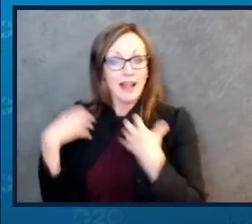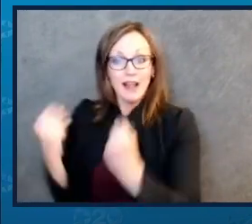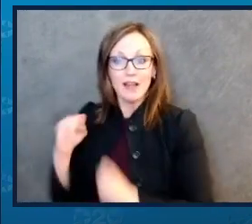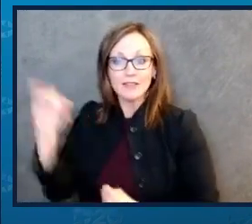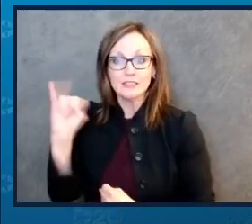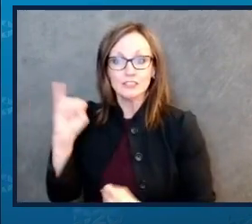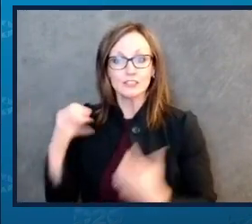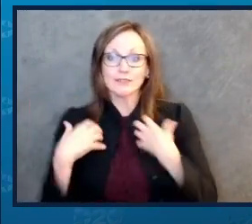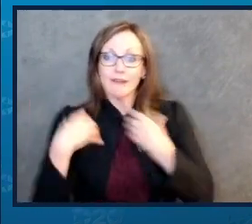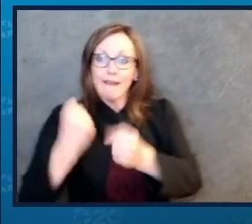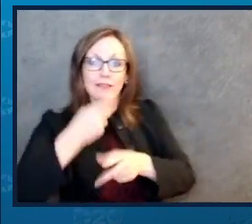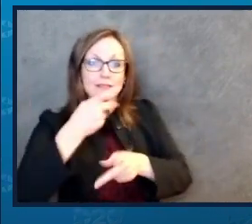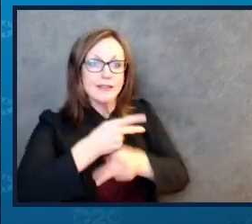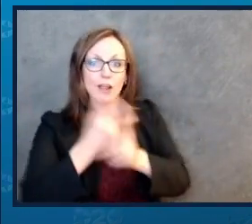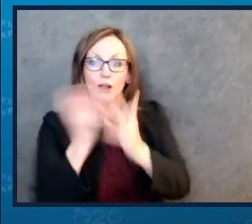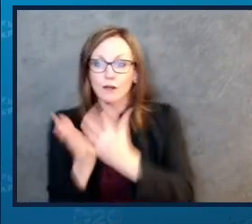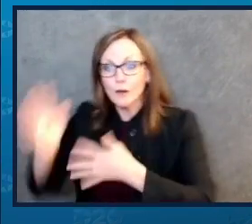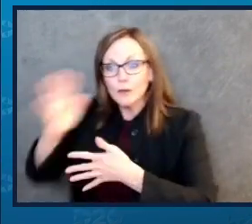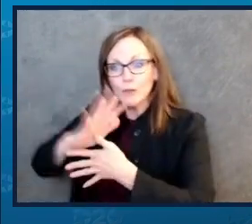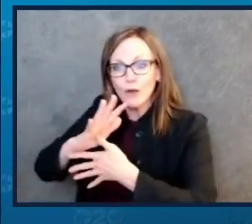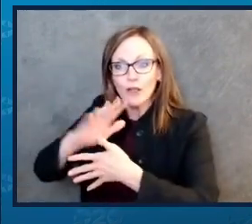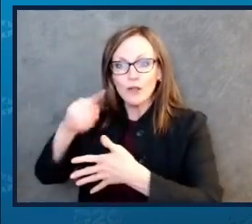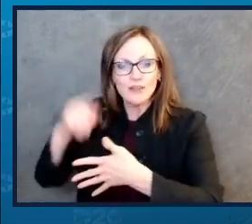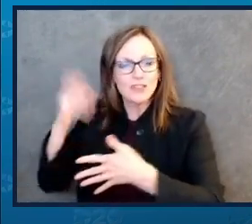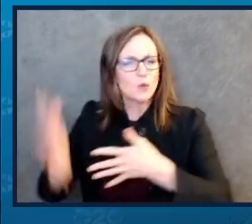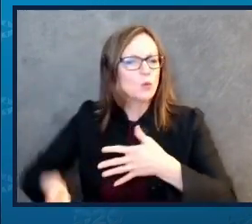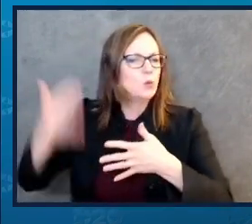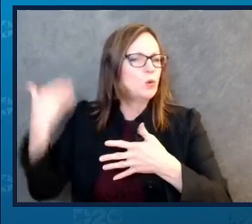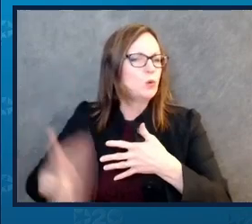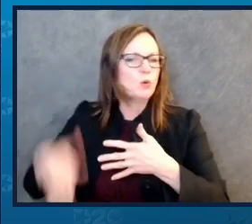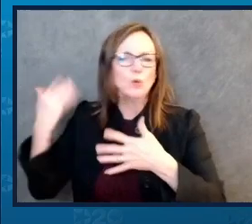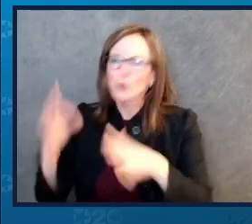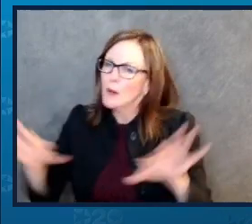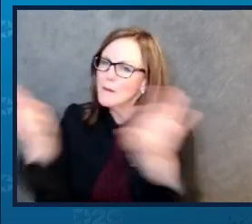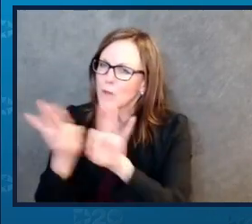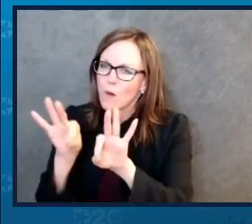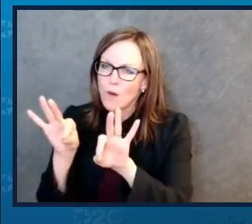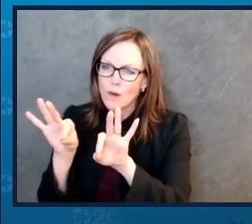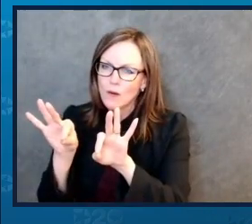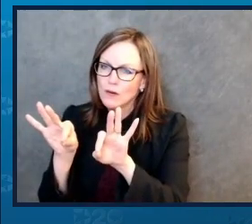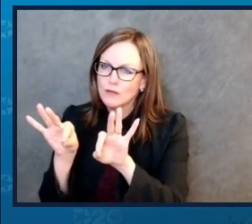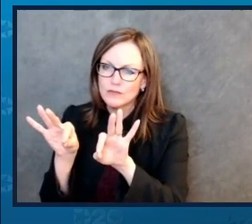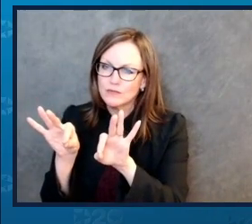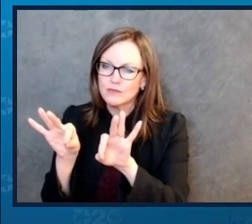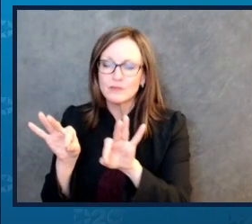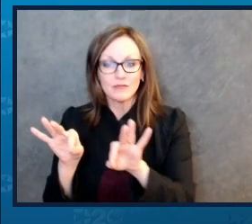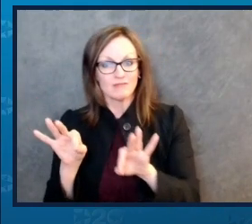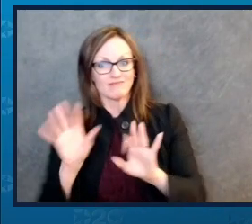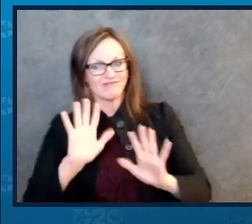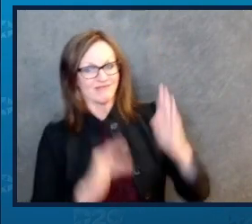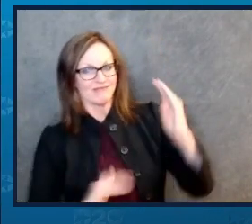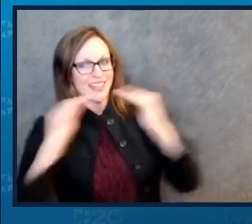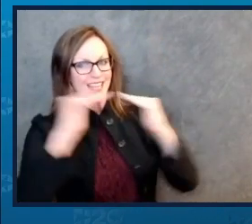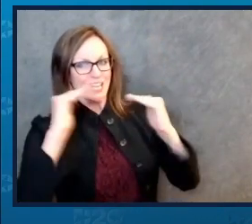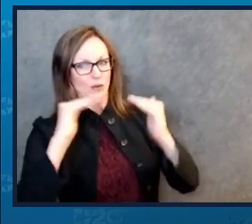EVERY DAY, EVERY DAY. SHE SPEAKS OUT ON THE EQUAL PAY. IT IS VERY FRUSTRATING FOR WOMEN EVERYWHERE.